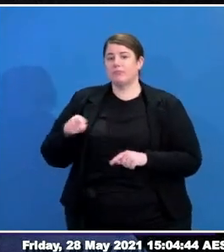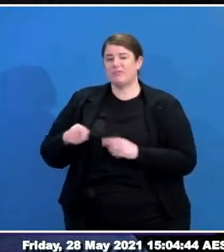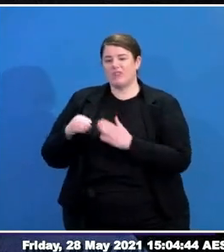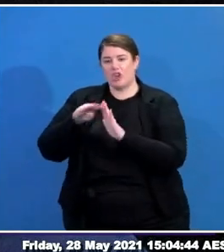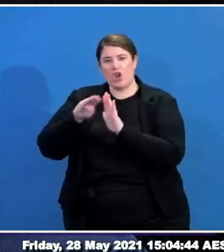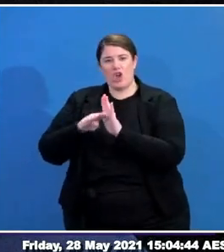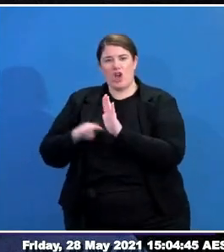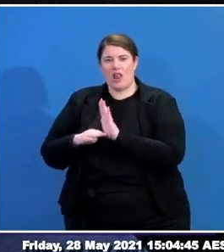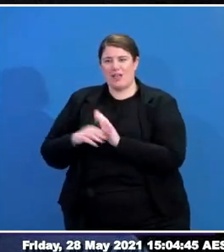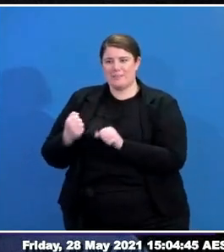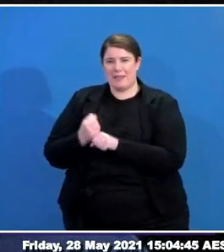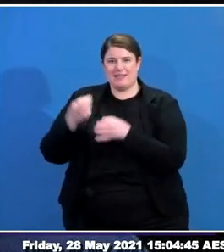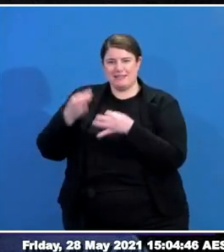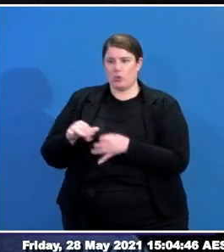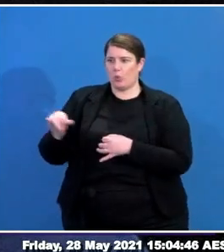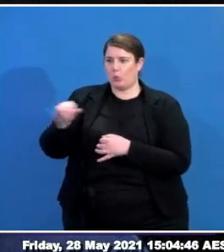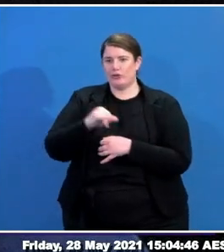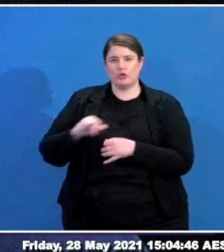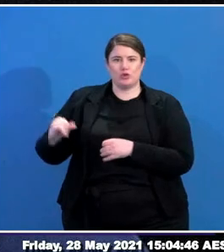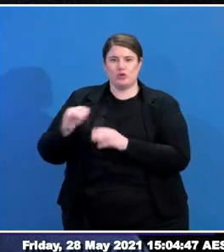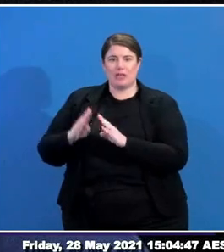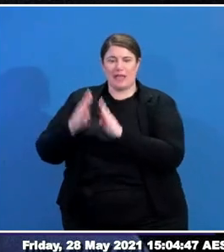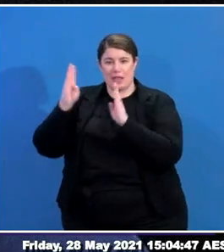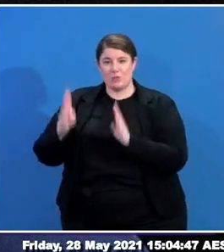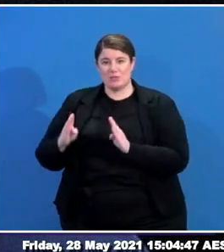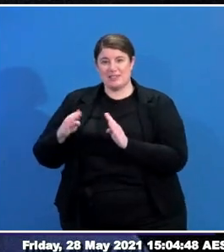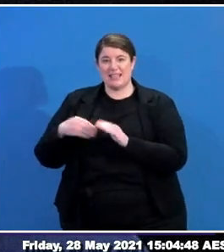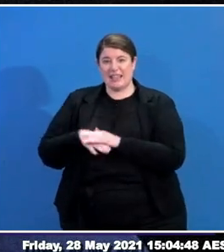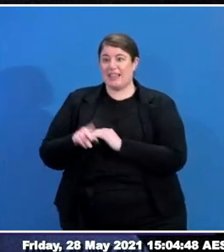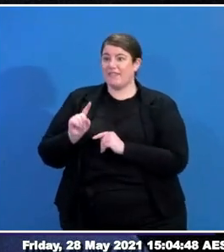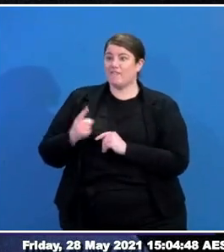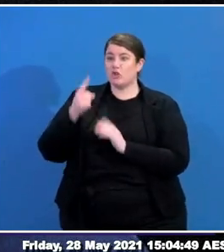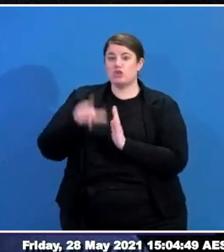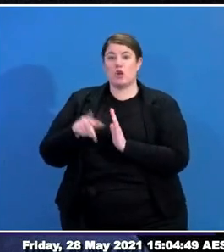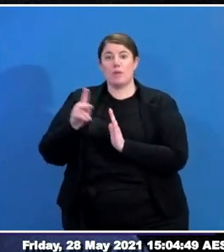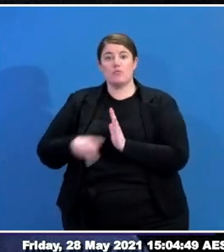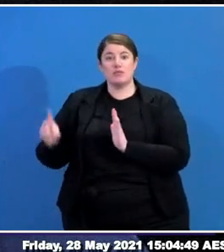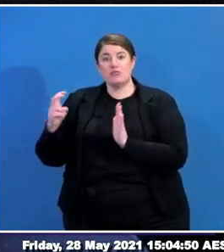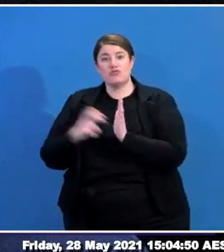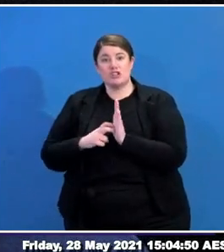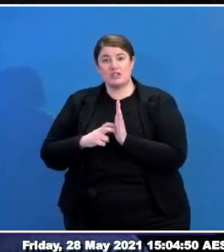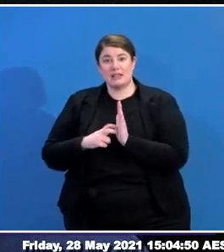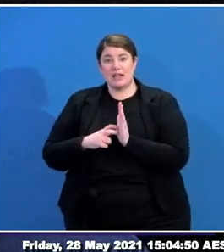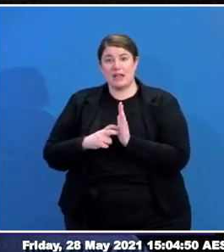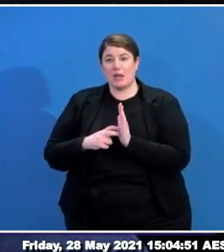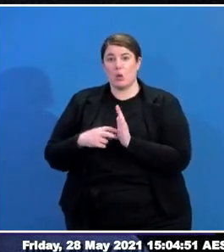We don't, in these initial re-registration processes, sample for the auditors,